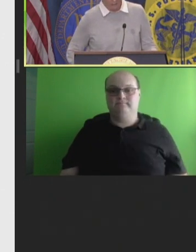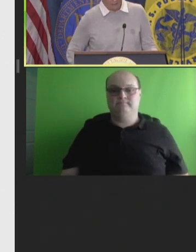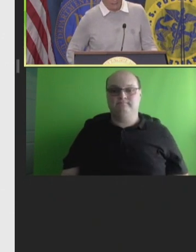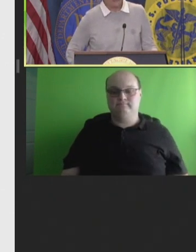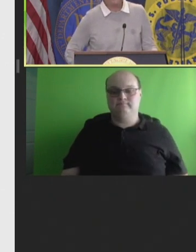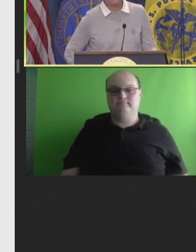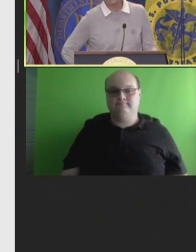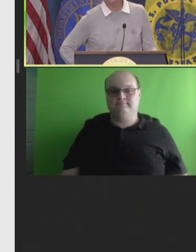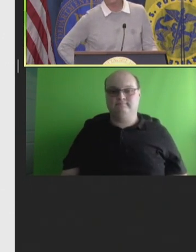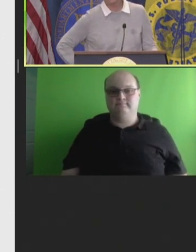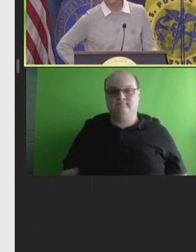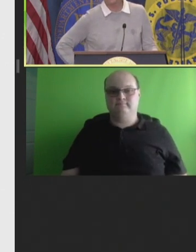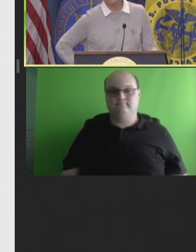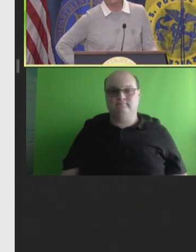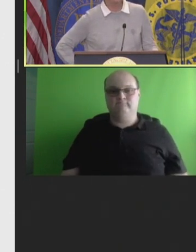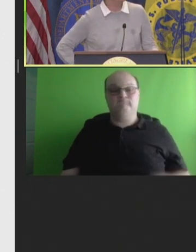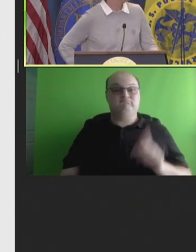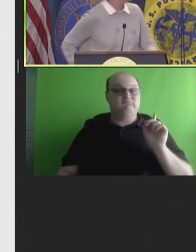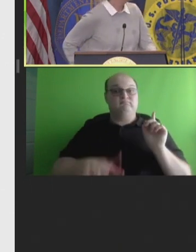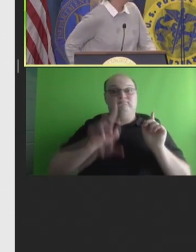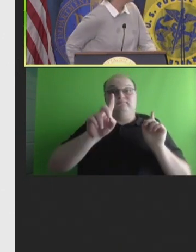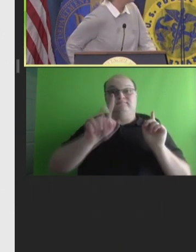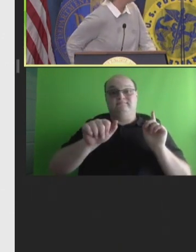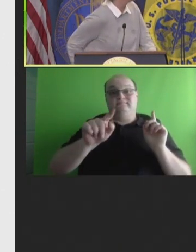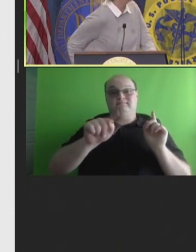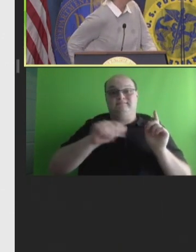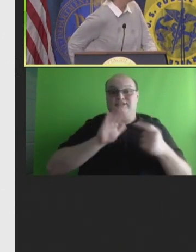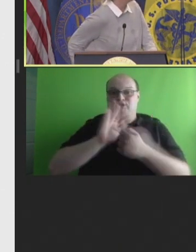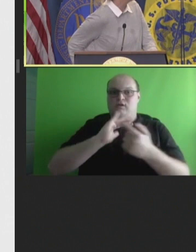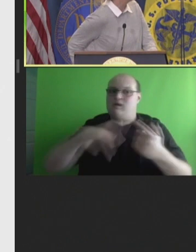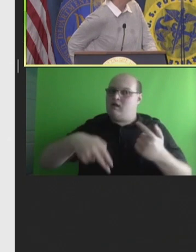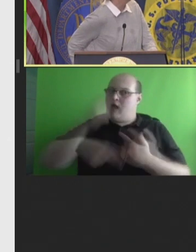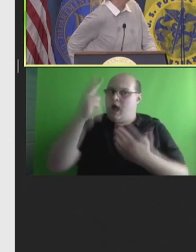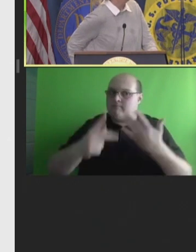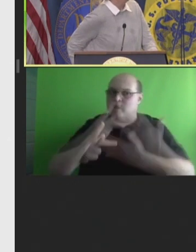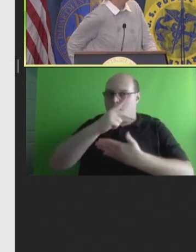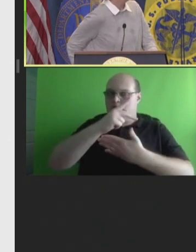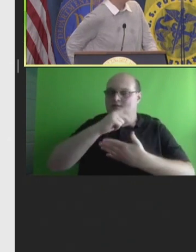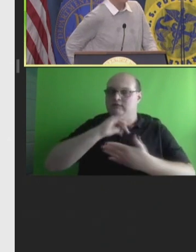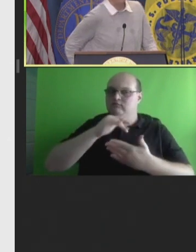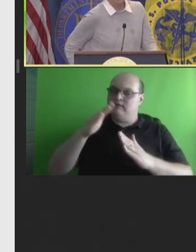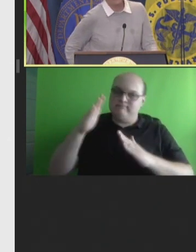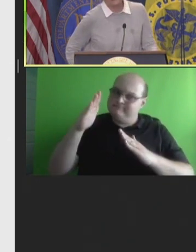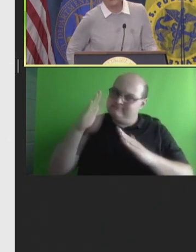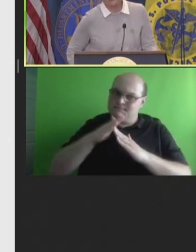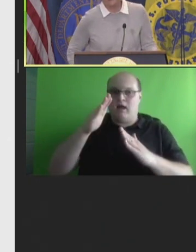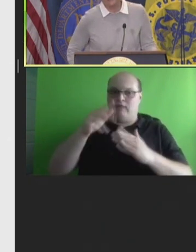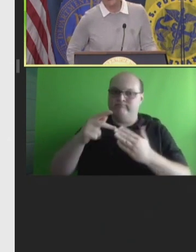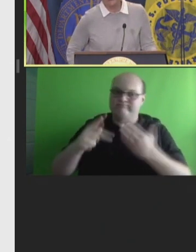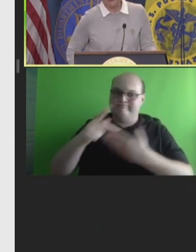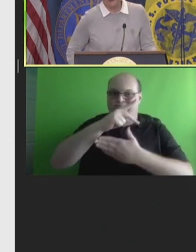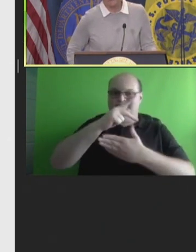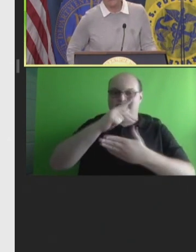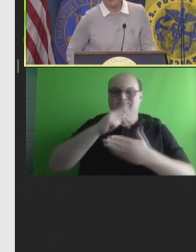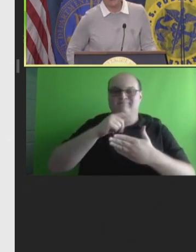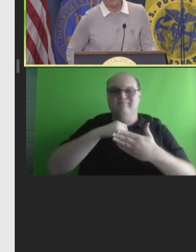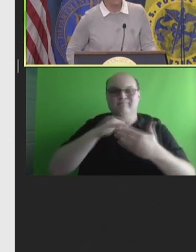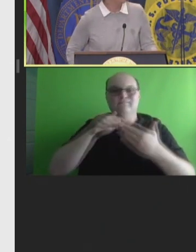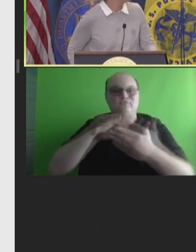it is a high priority. It is, in fact, the highest priority to address the routine vaccination rates